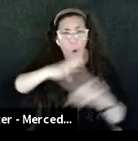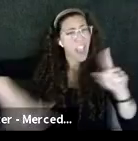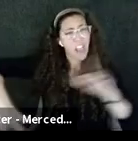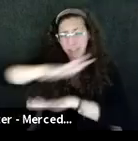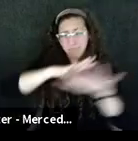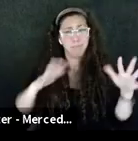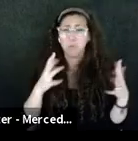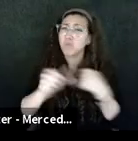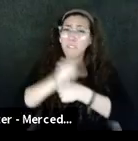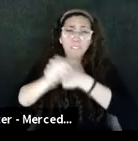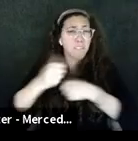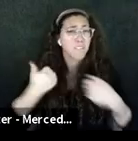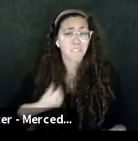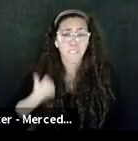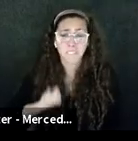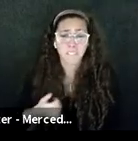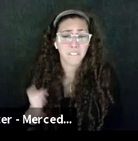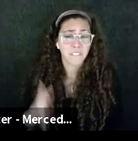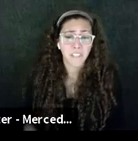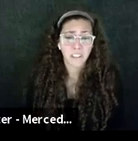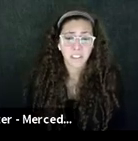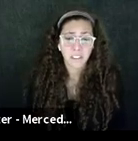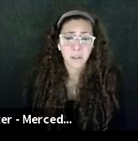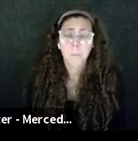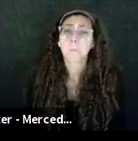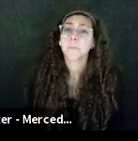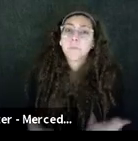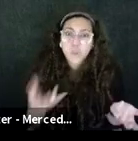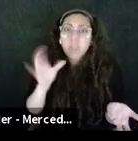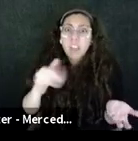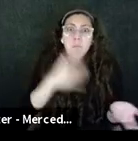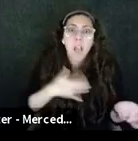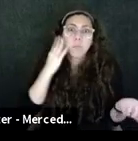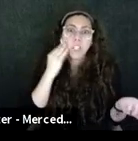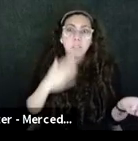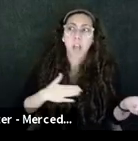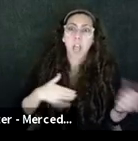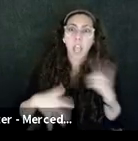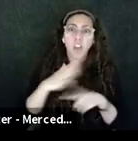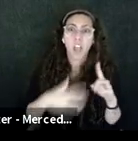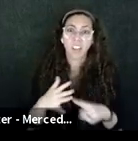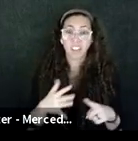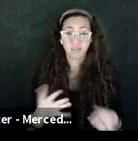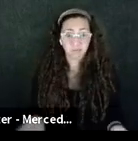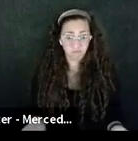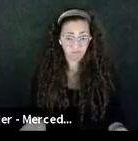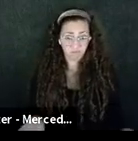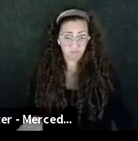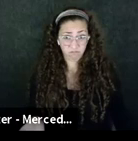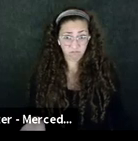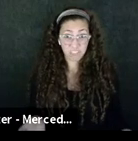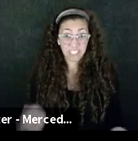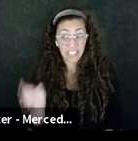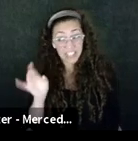Jason Williams: So that was an adverse community environment that I experienced and that isn't necessarily captured in that initial a study